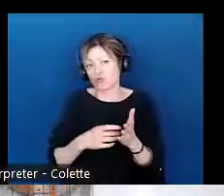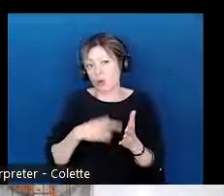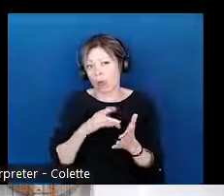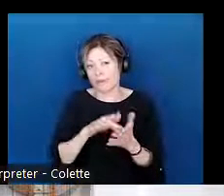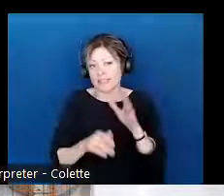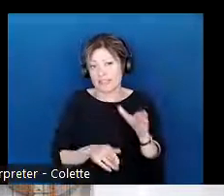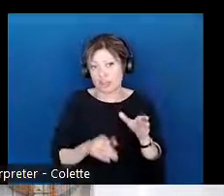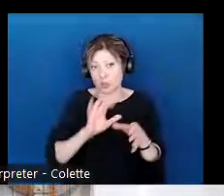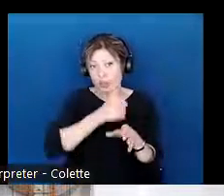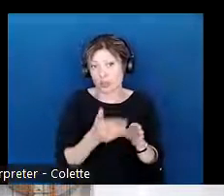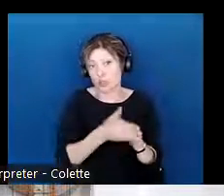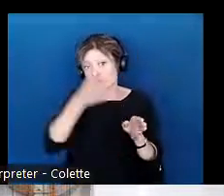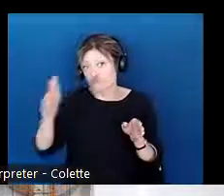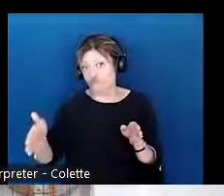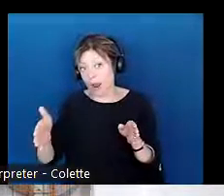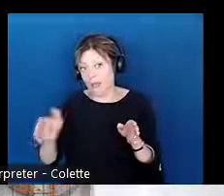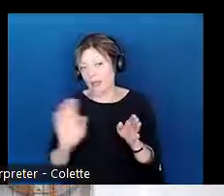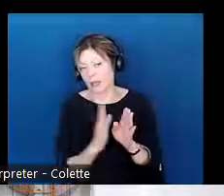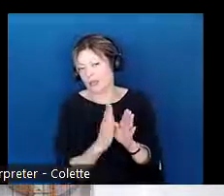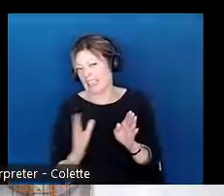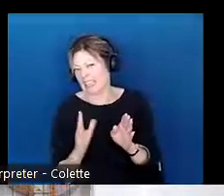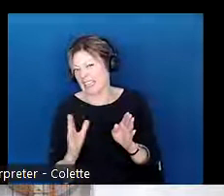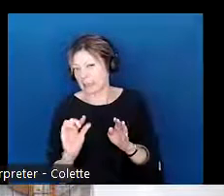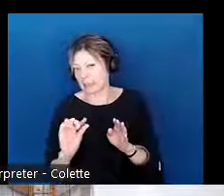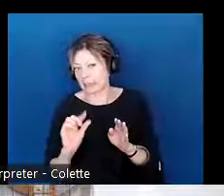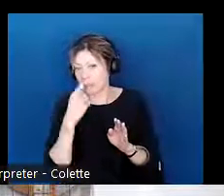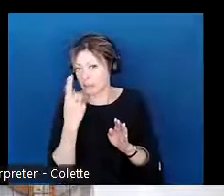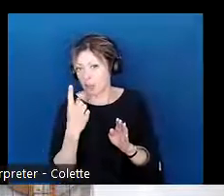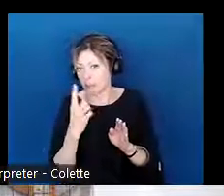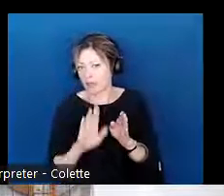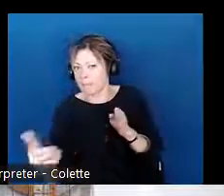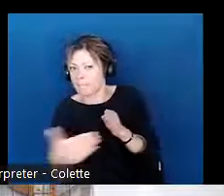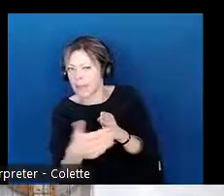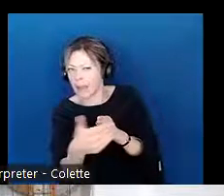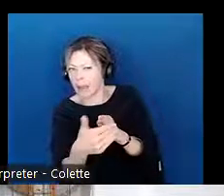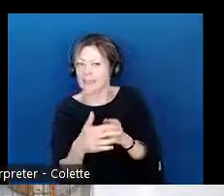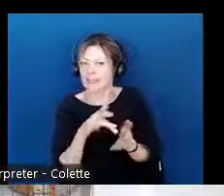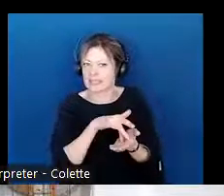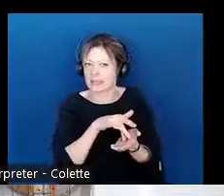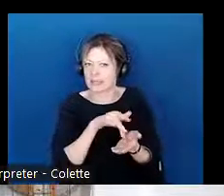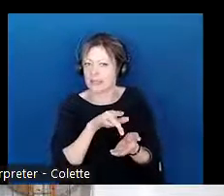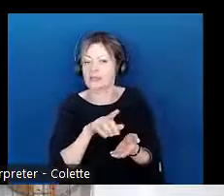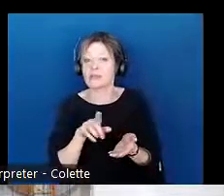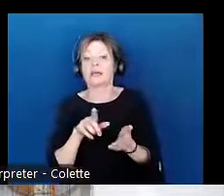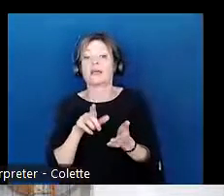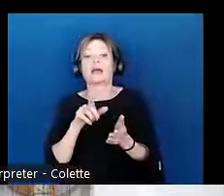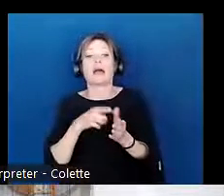sort of to the East of it I suppose behind it. The parking is actually you would you would go